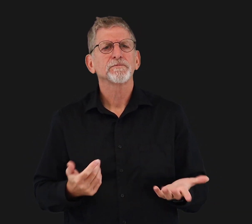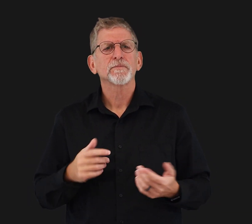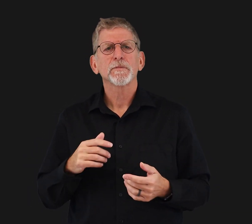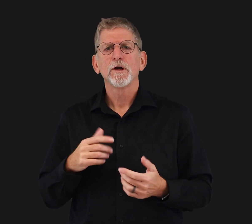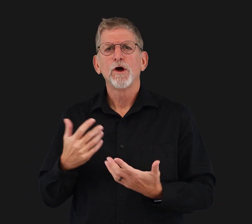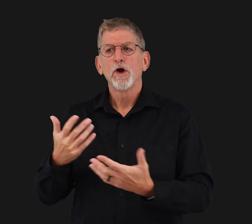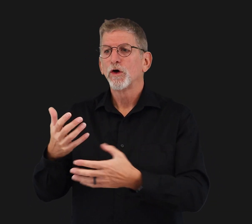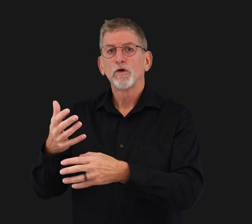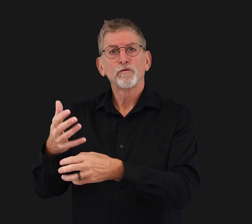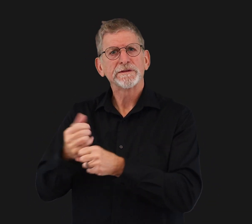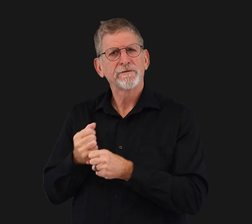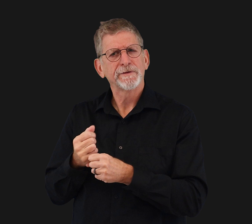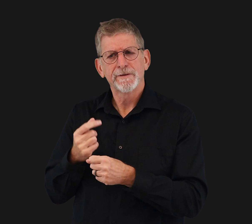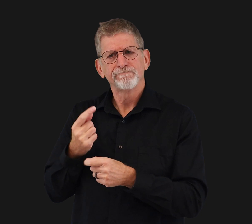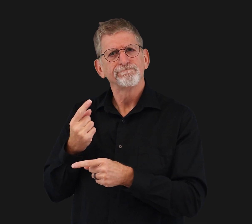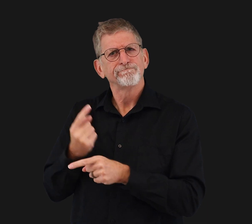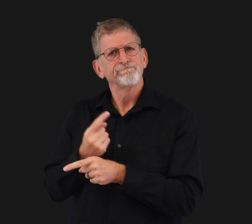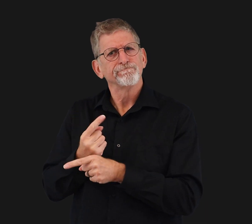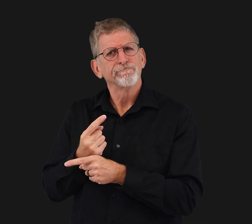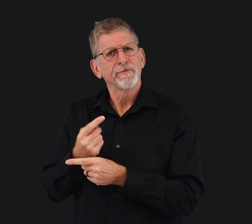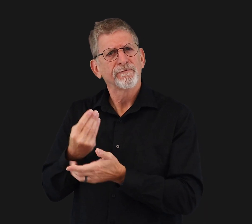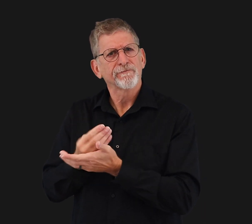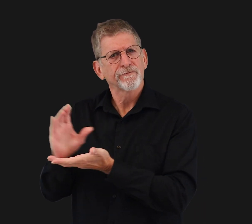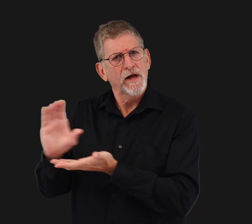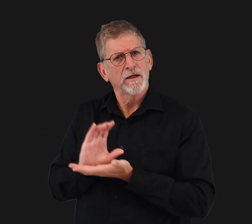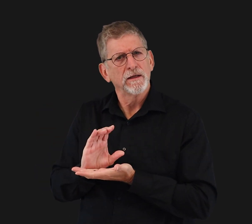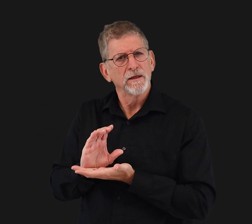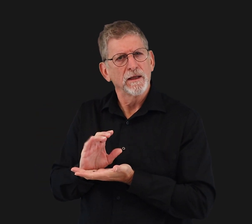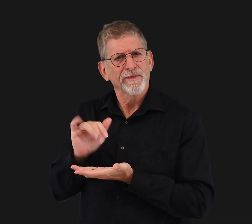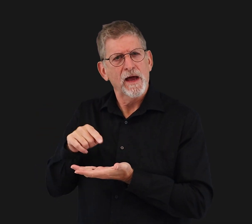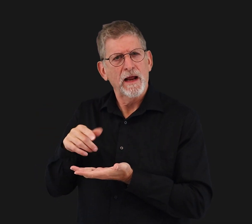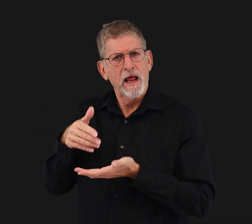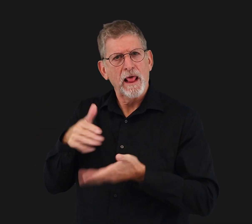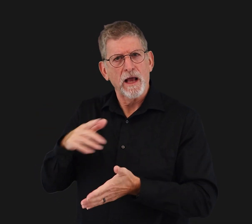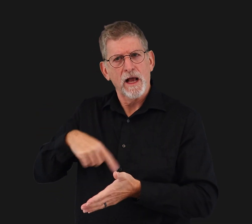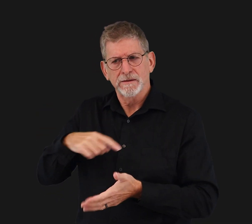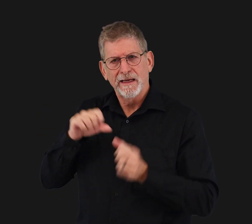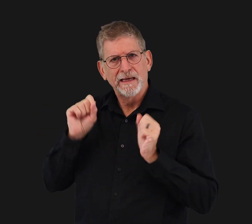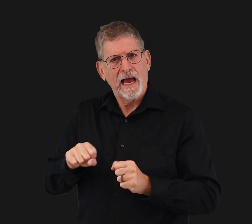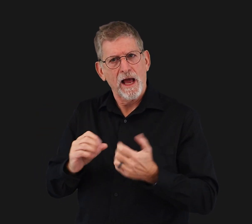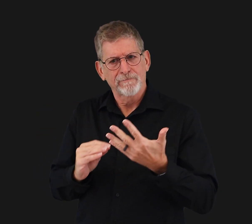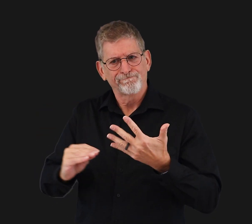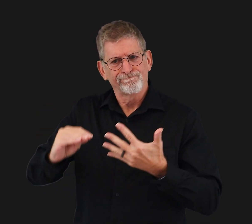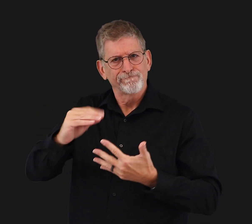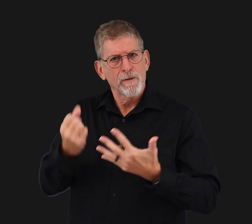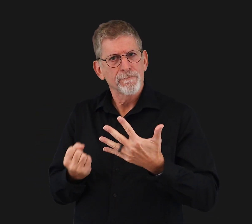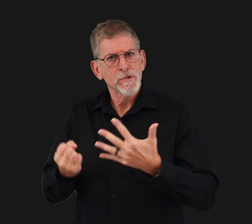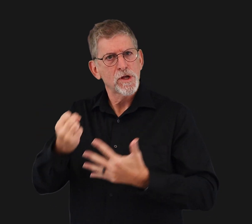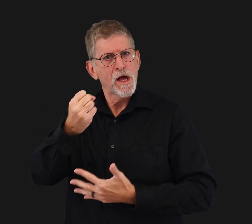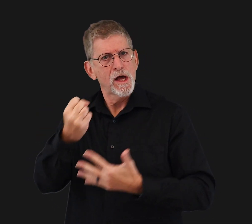• Receiving adequate funding to allow us to prioritize,